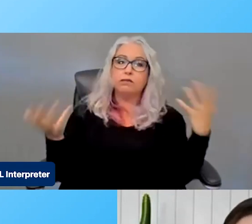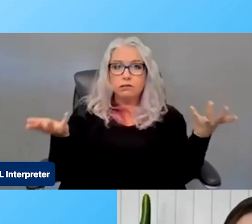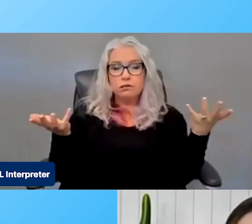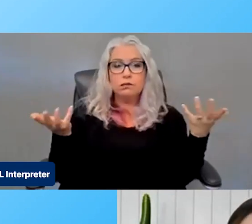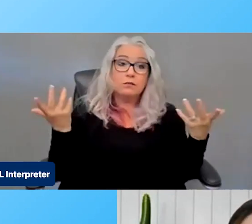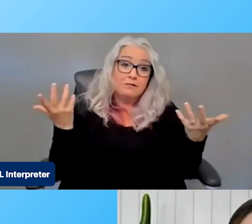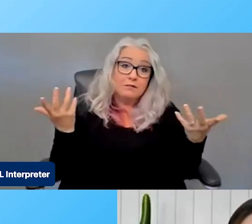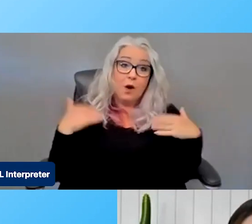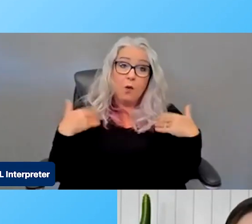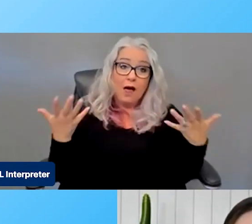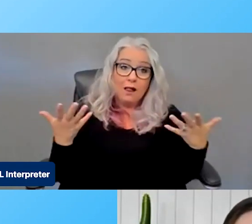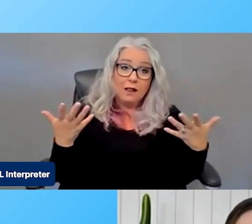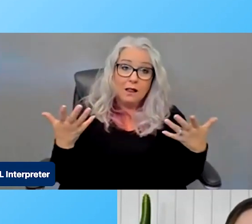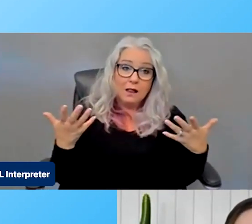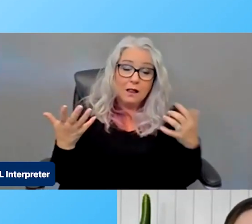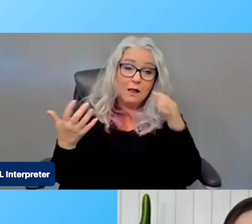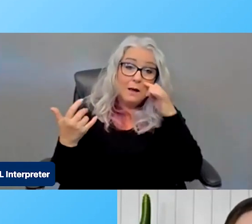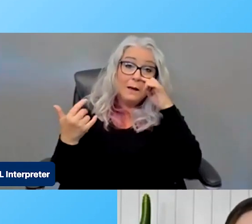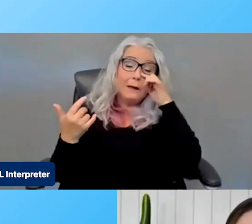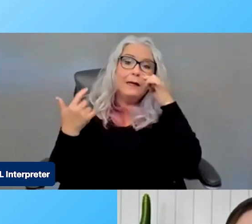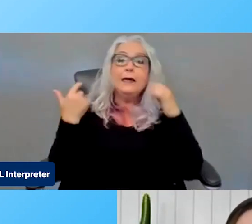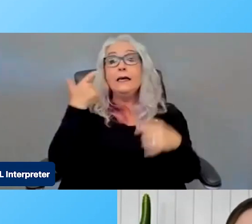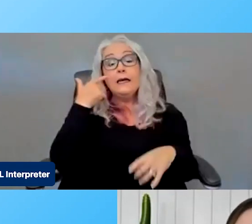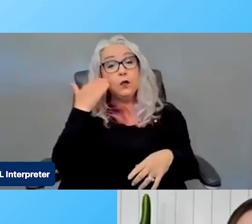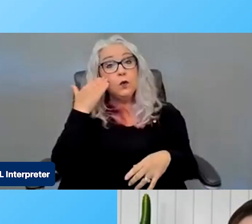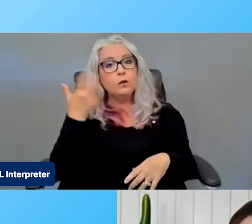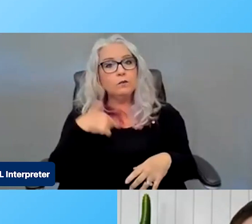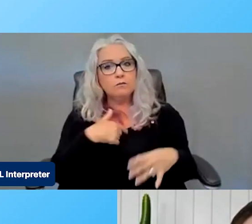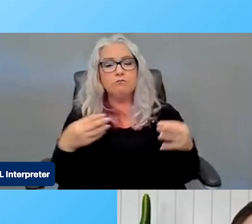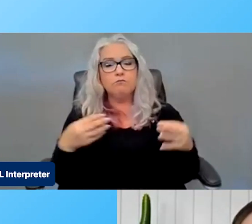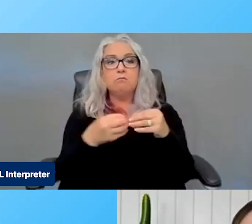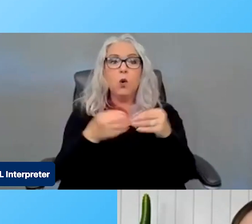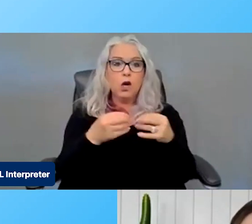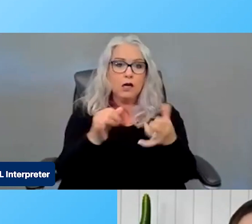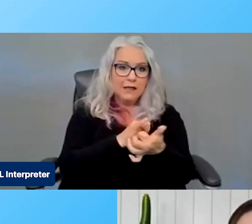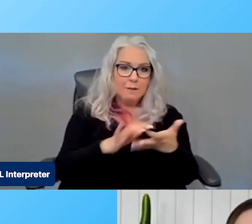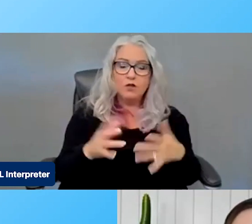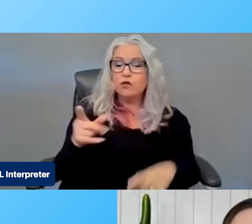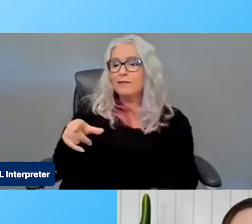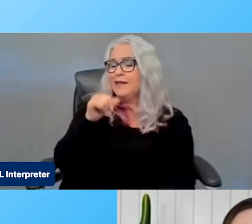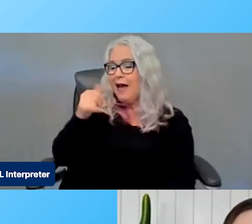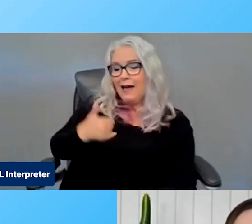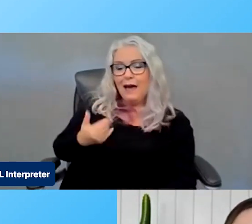Knowing the extent of damages he sustained and the fact that he has no homeowners insurance I